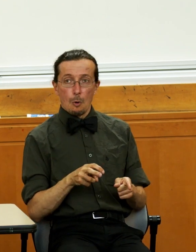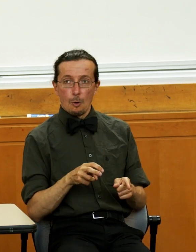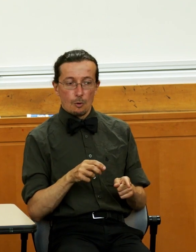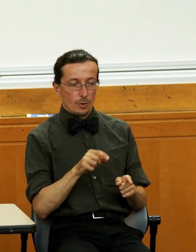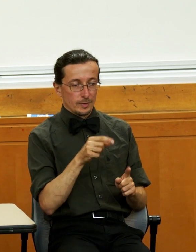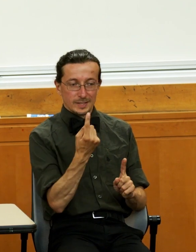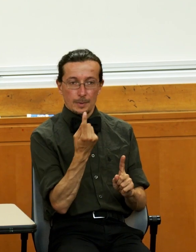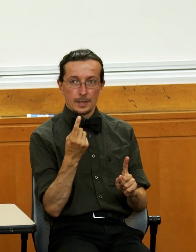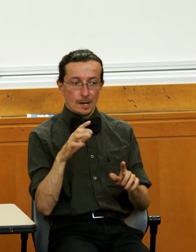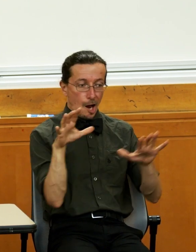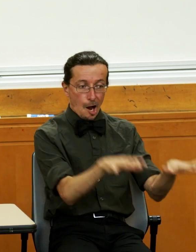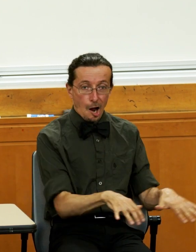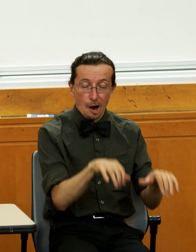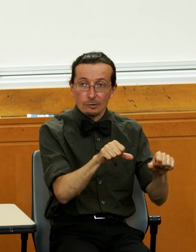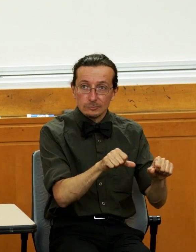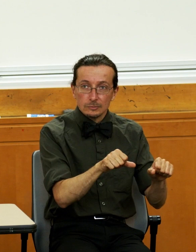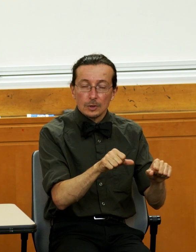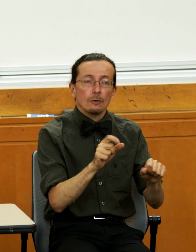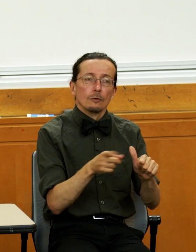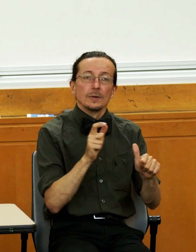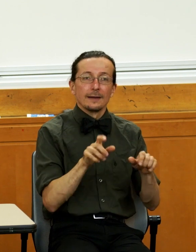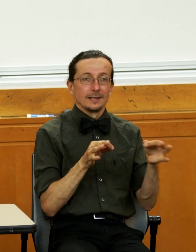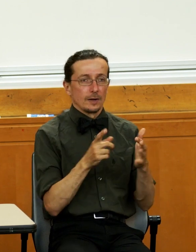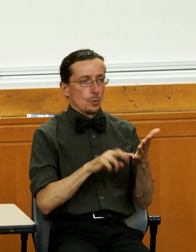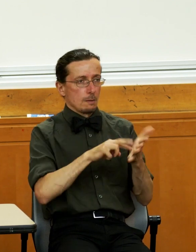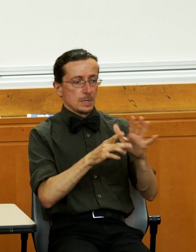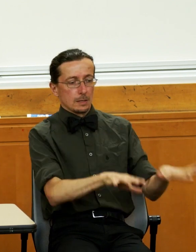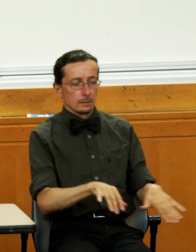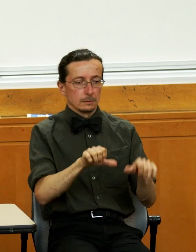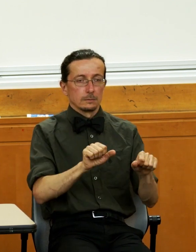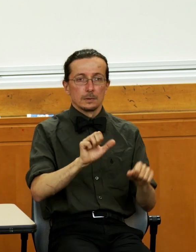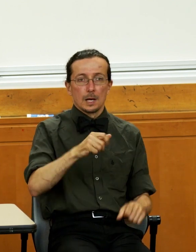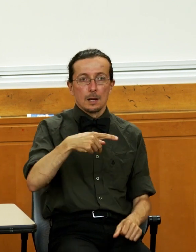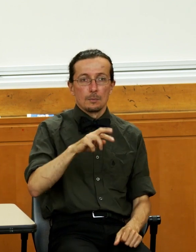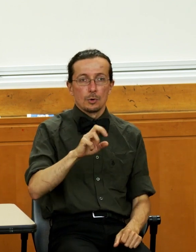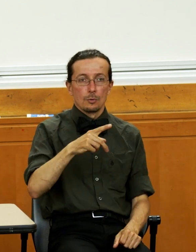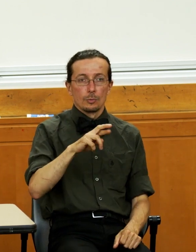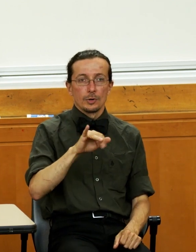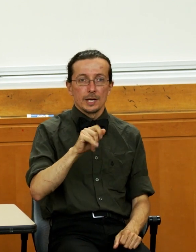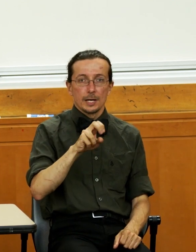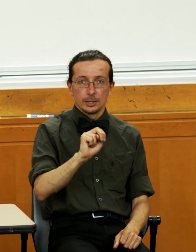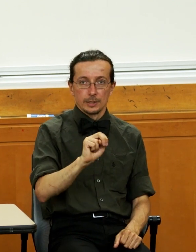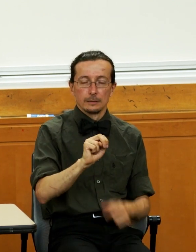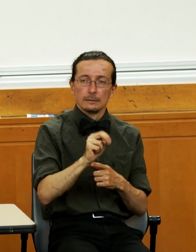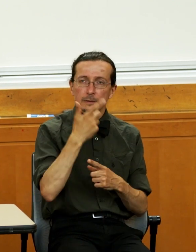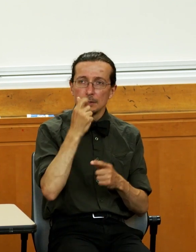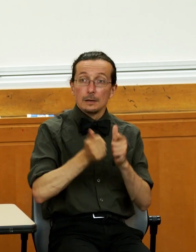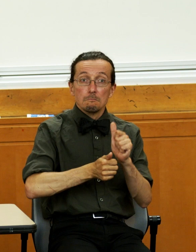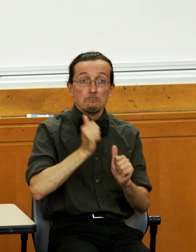we have to first define what appropriation is. Interestingly, most of the definitions I came